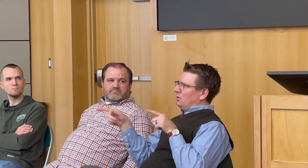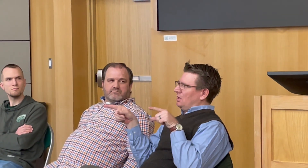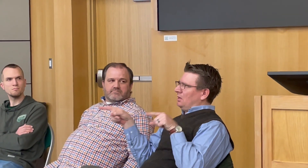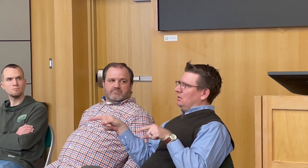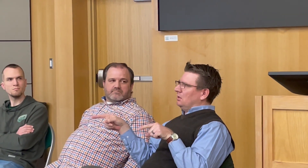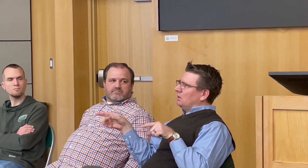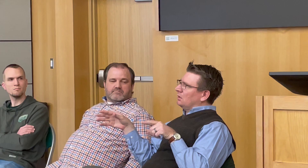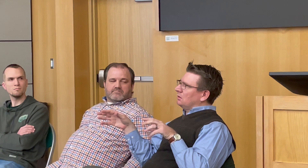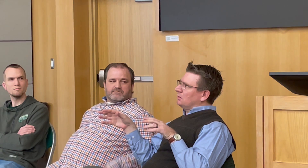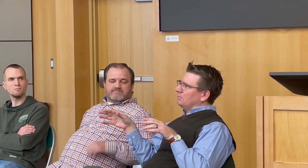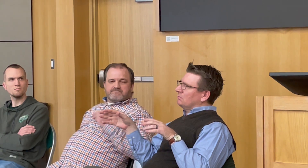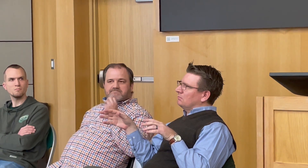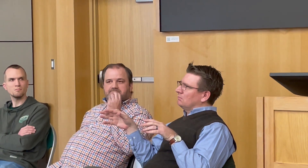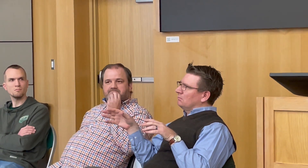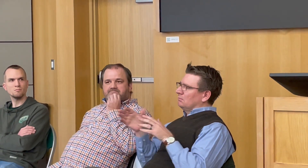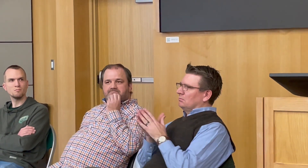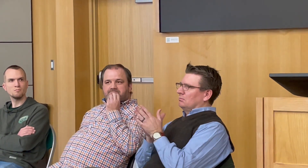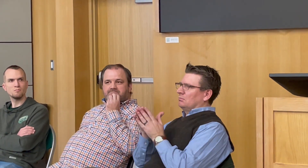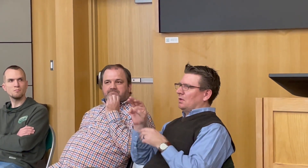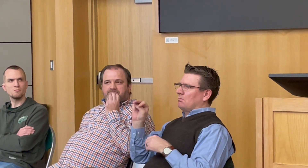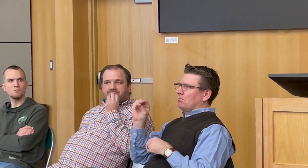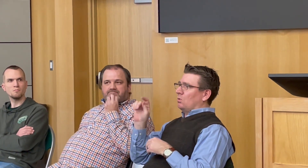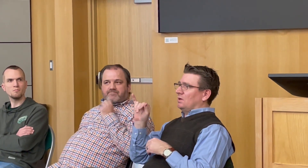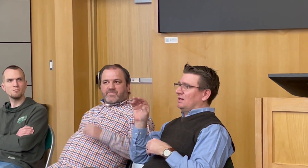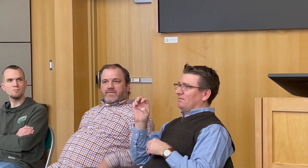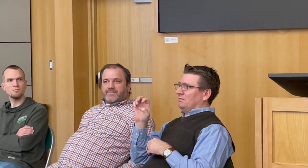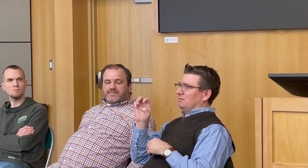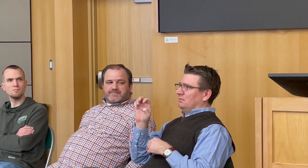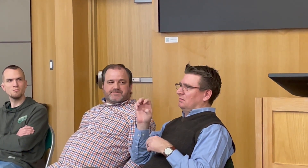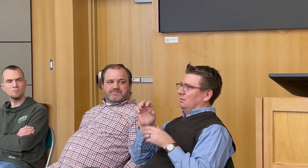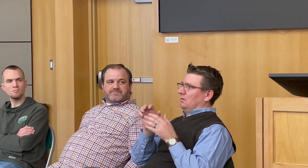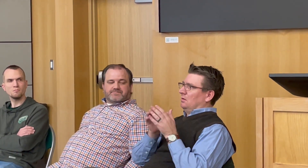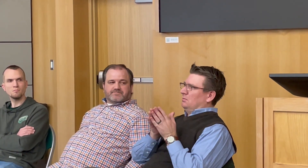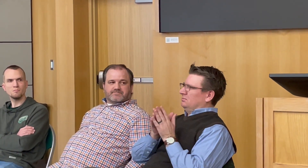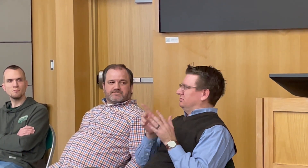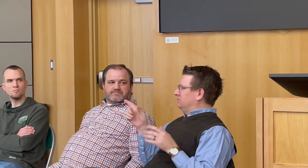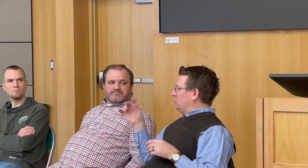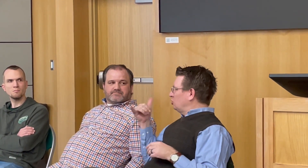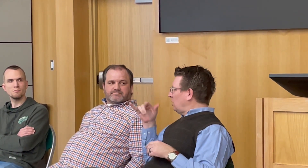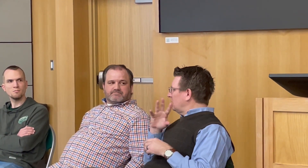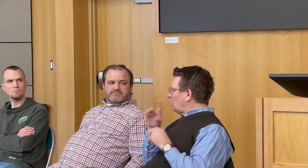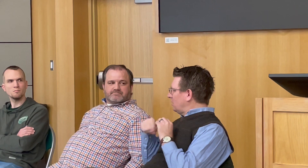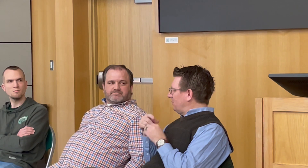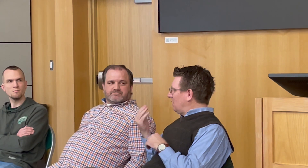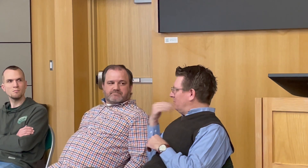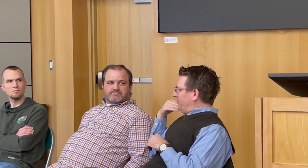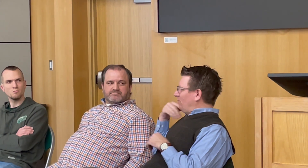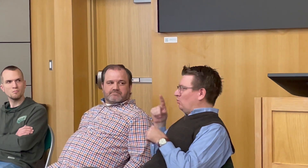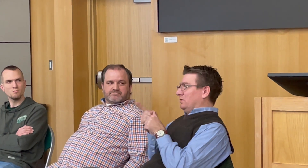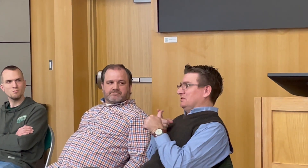experience I think it's important to distinguish between motives right so Johnny kind of talked